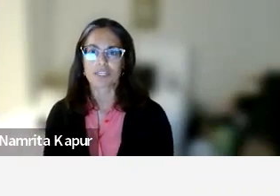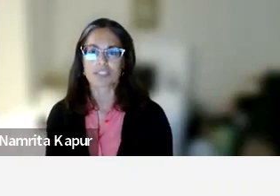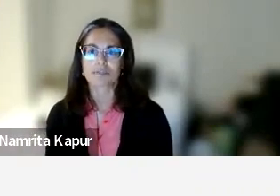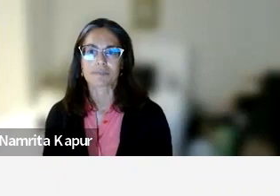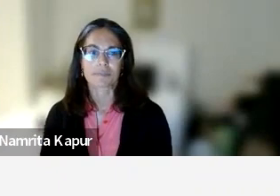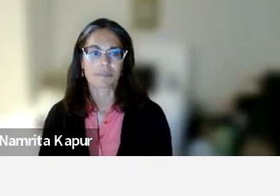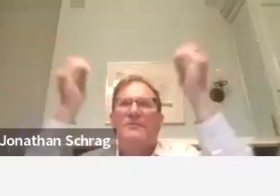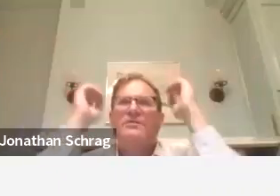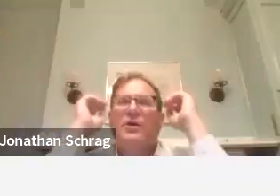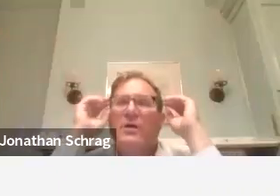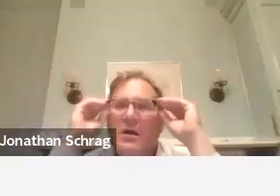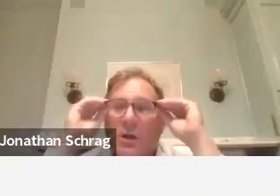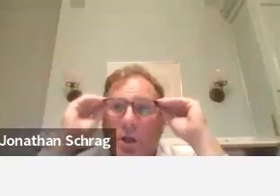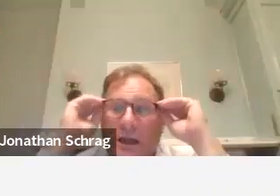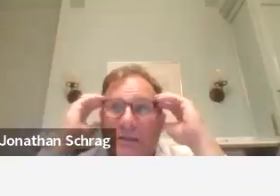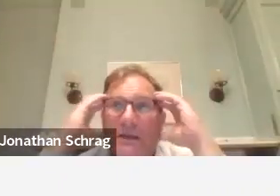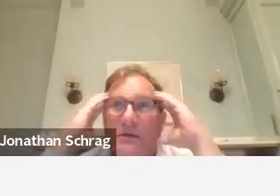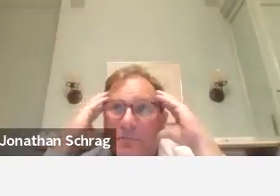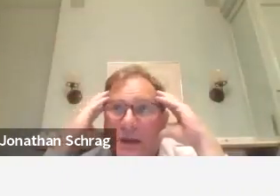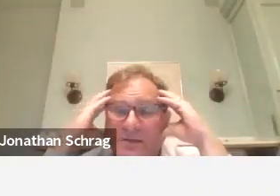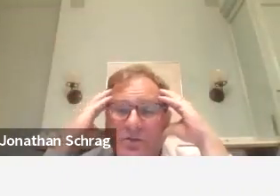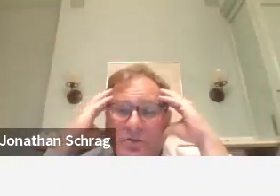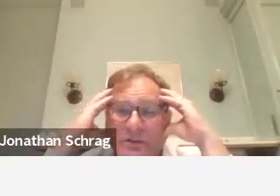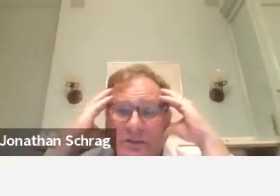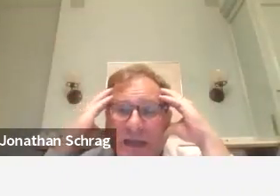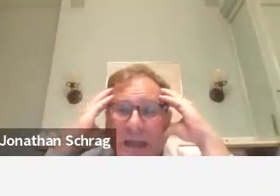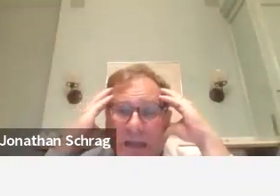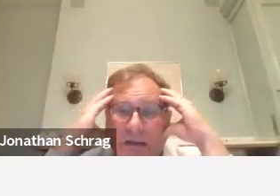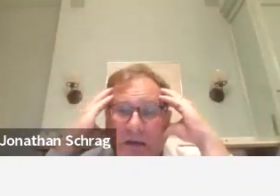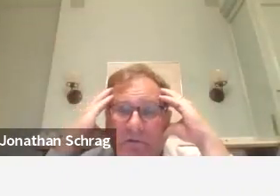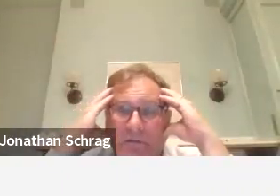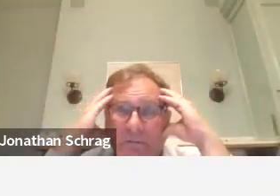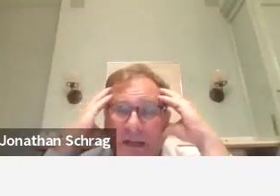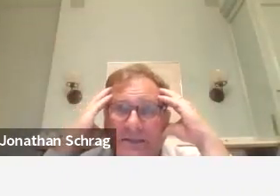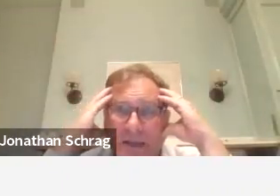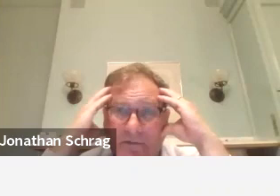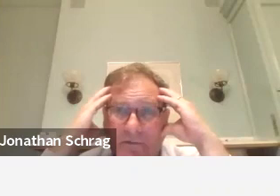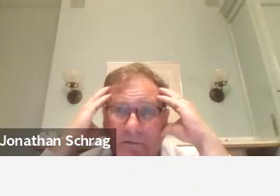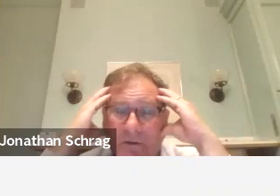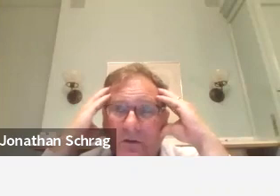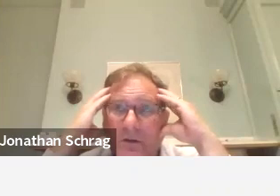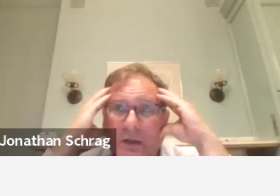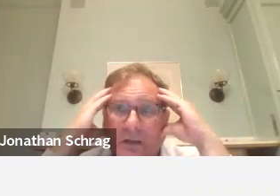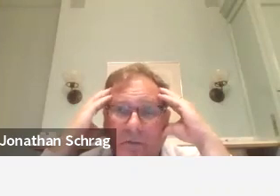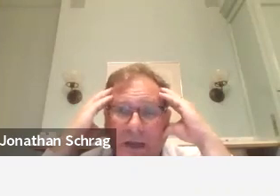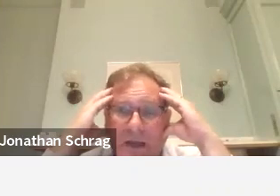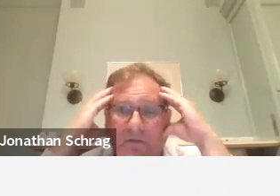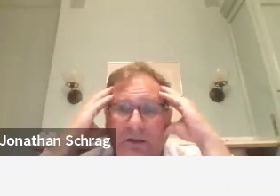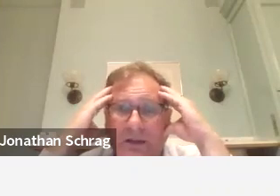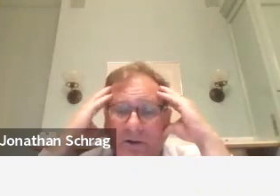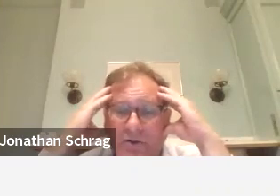to cover. Please do continue to put questions in the Q&A module. Again, it will help us make sure